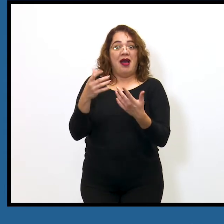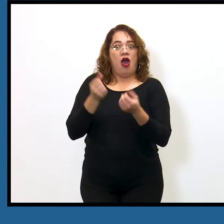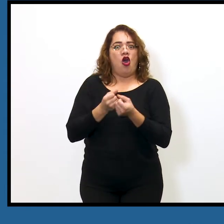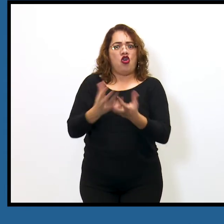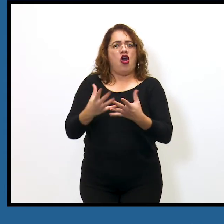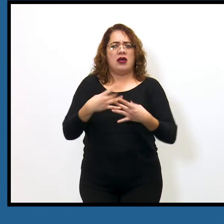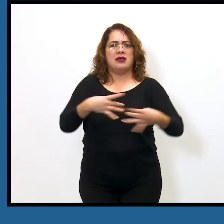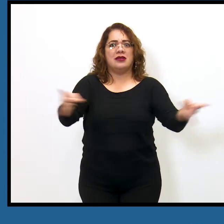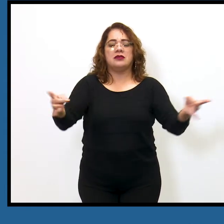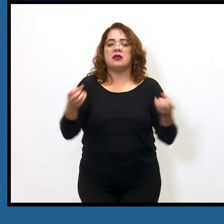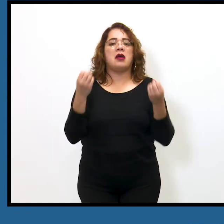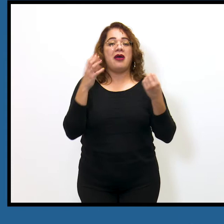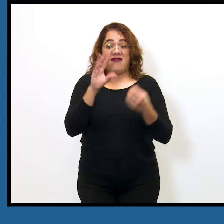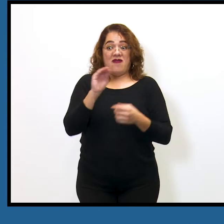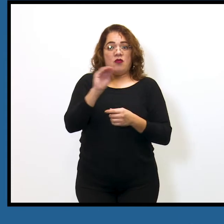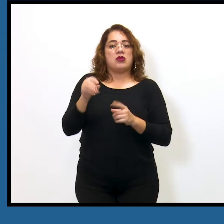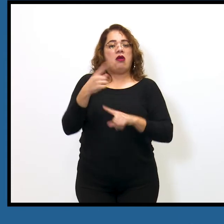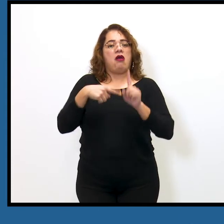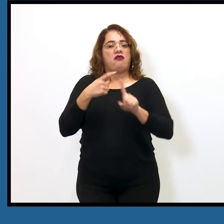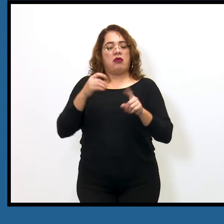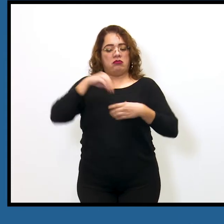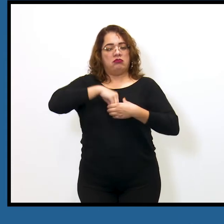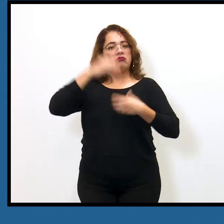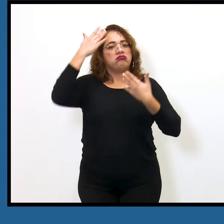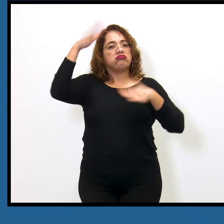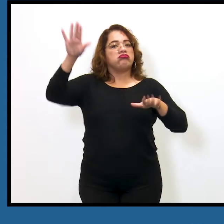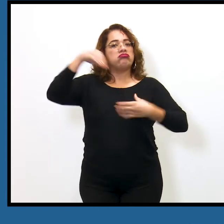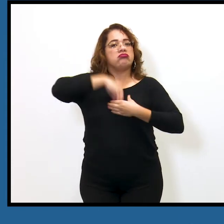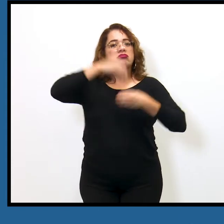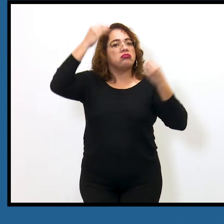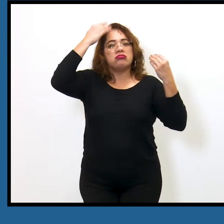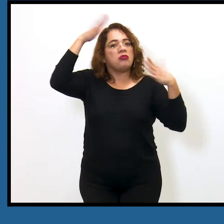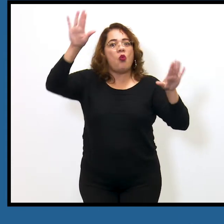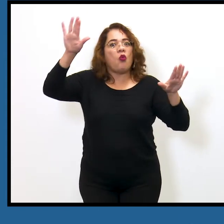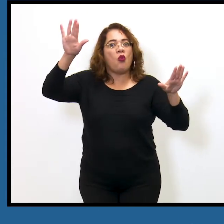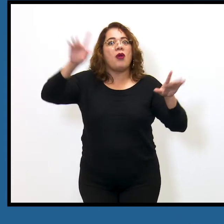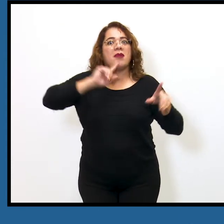while we understand the feeling of safety when you test it is not an absolute and we